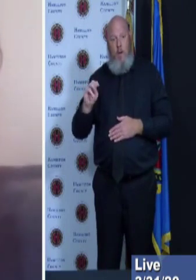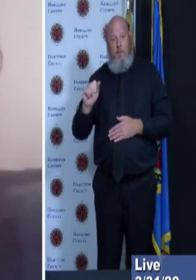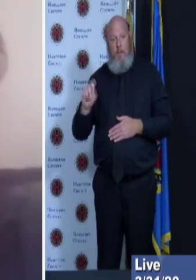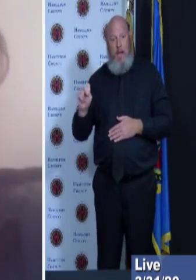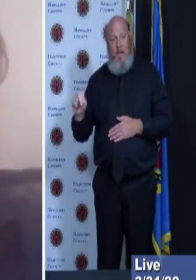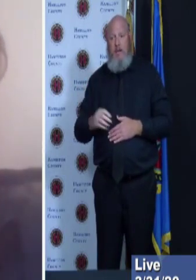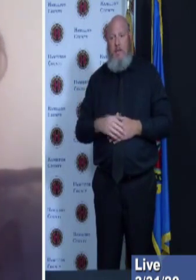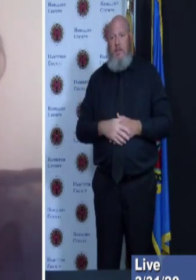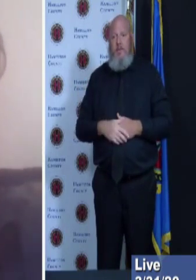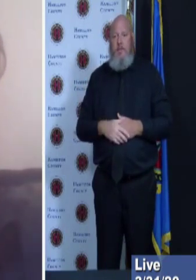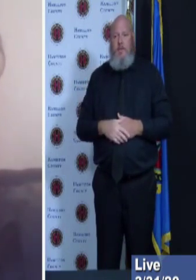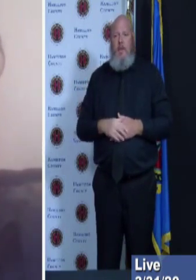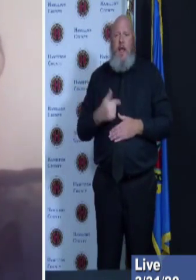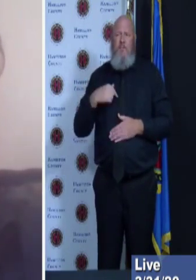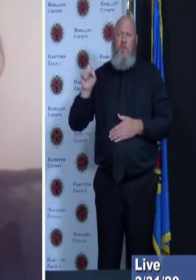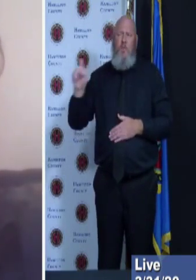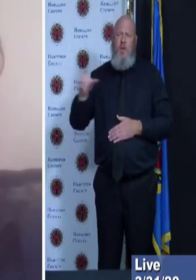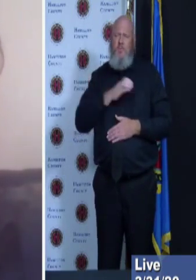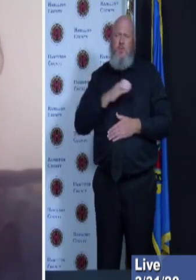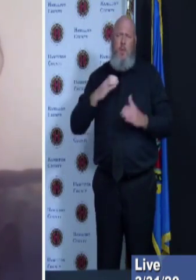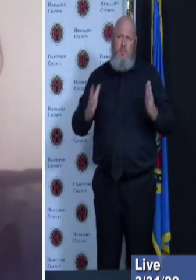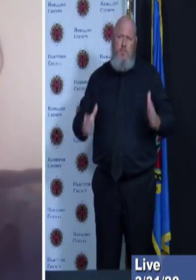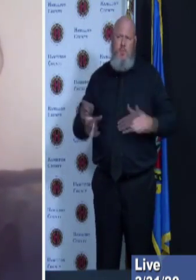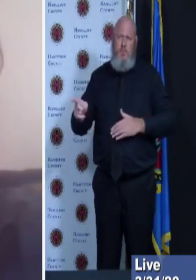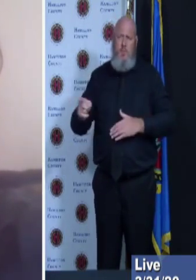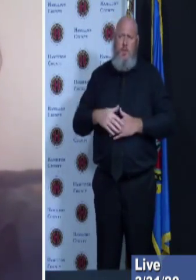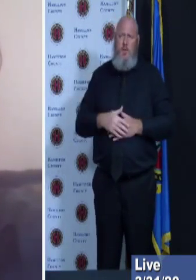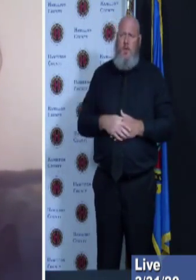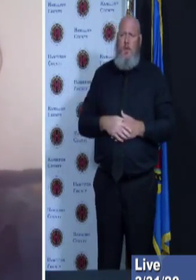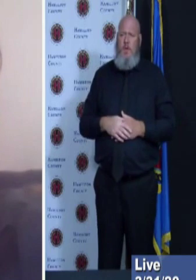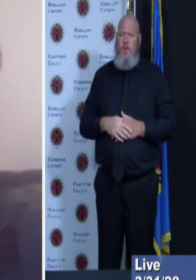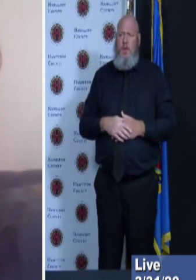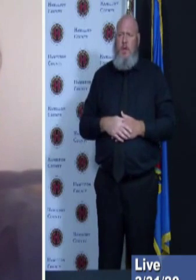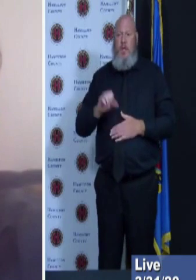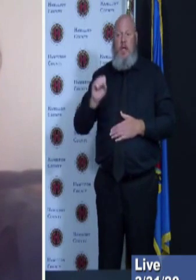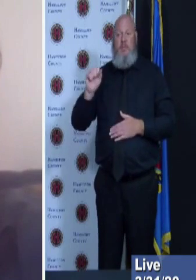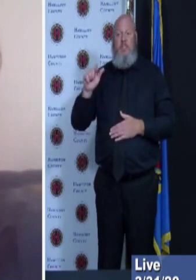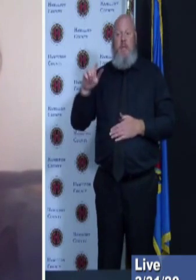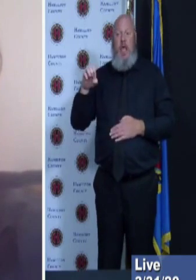tax taking the hit that it will how will you guys pay the debt on the stadium I